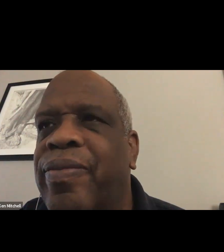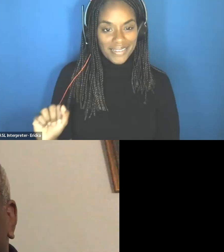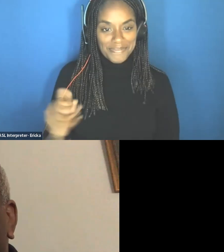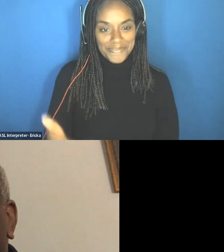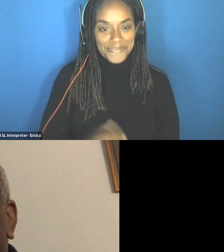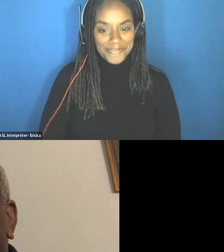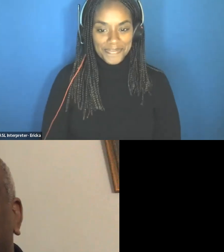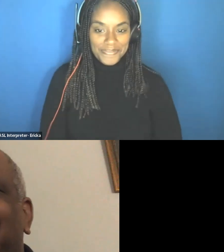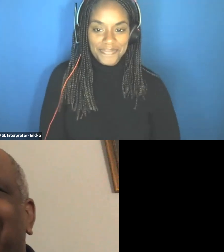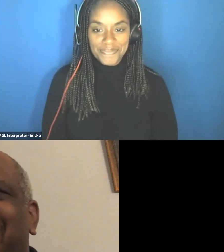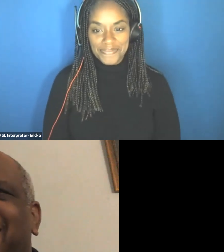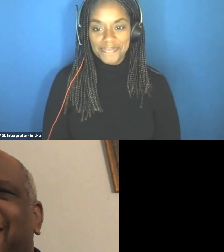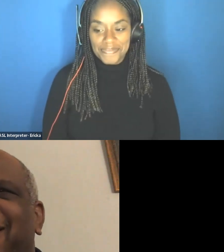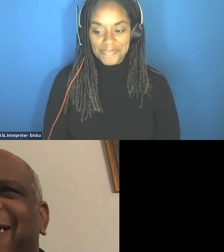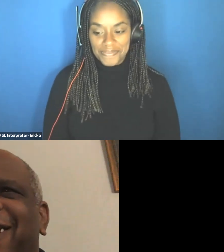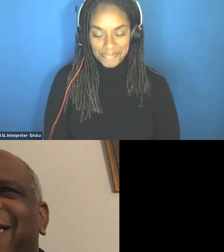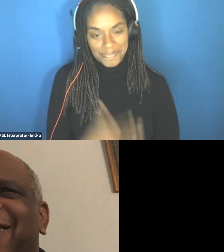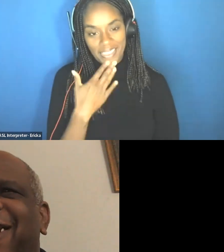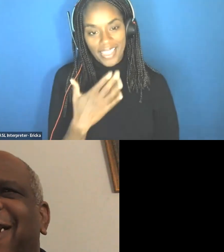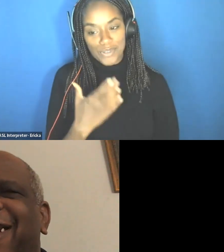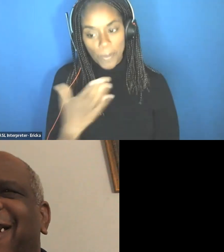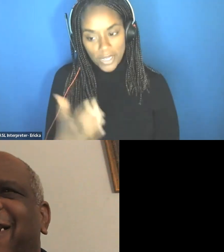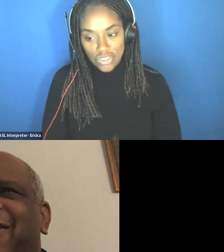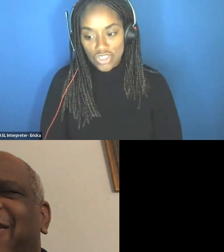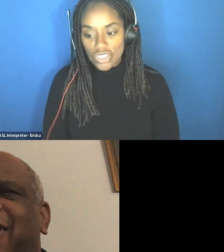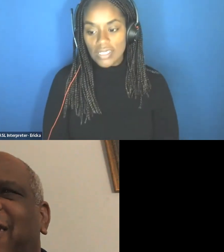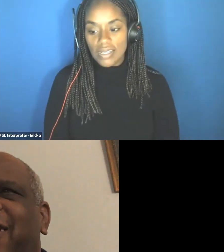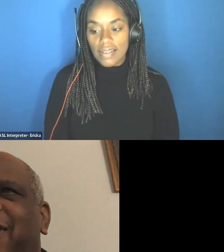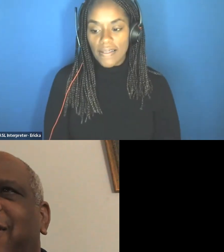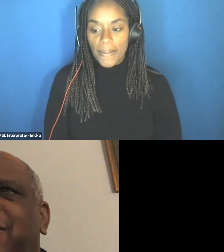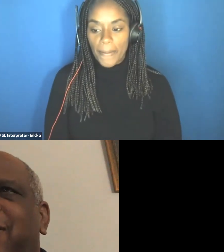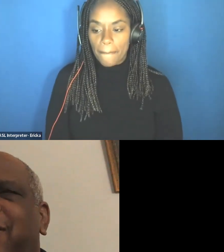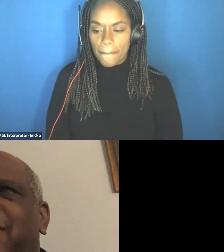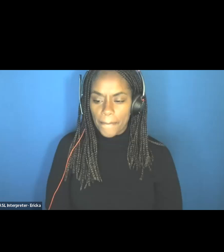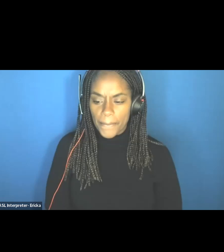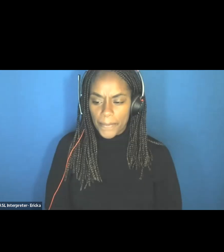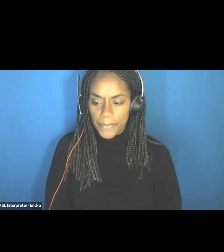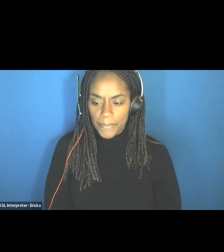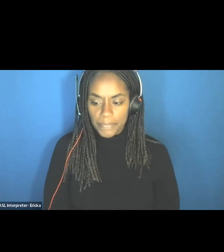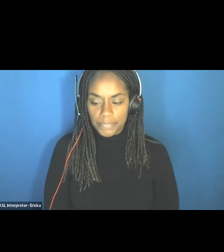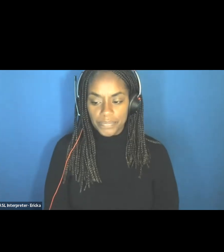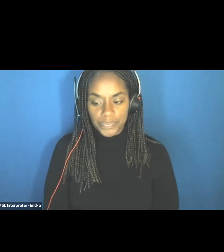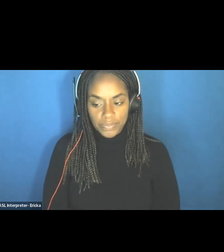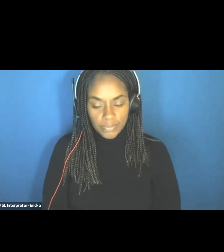So those are some of the things that I hopefully that we can talk about today in our meeting to discuss and with all that in mind, I'm going to switch it over to my newly good friend, Maria. And she has a couple of things to say. Thank you so much.